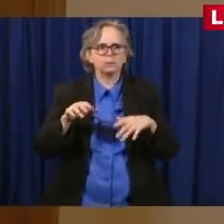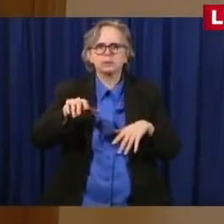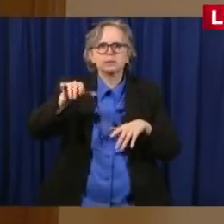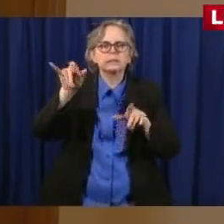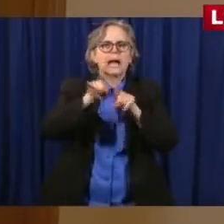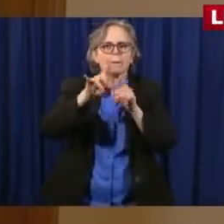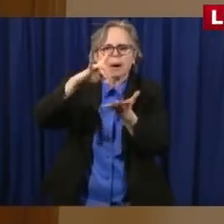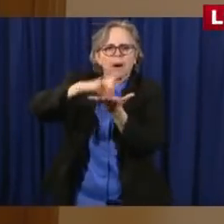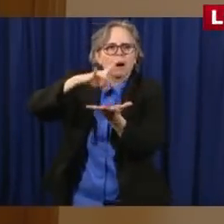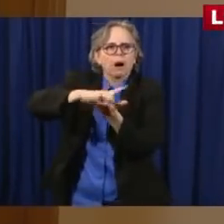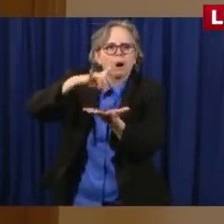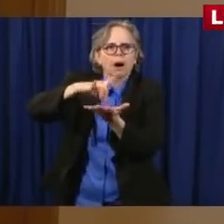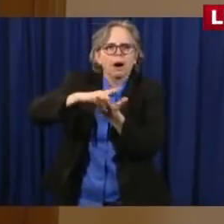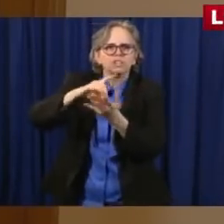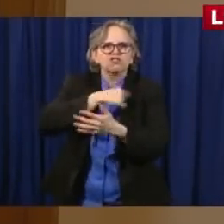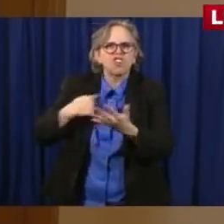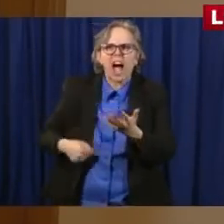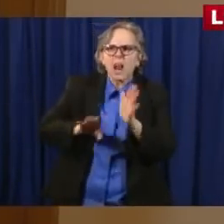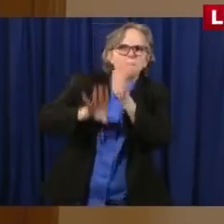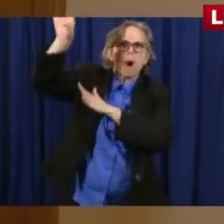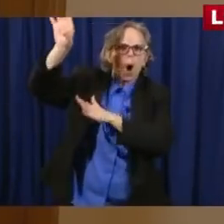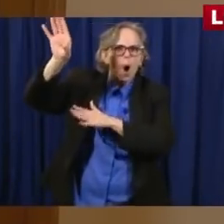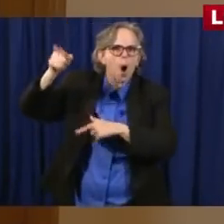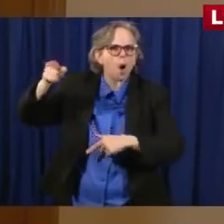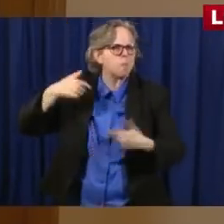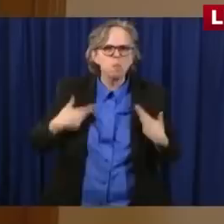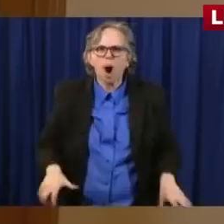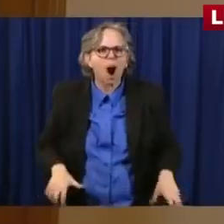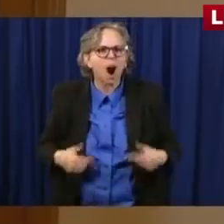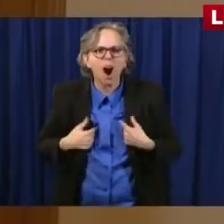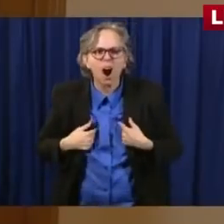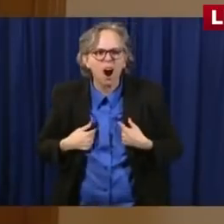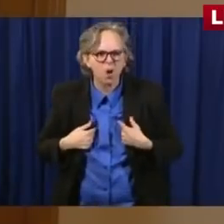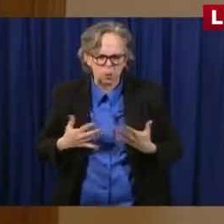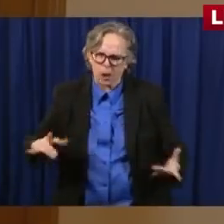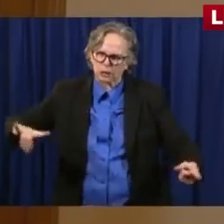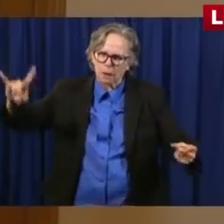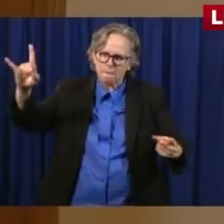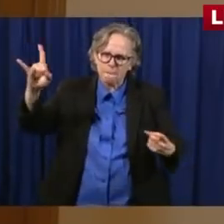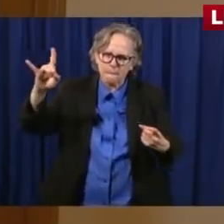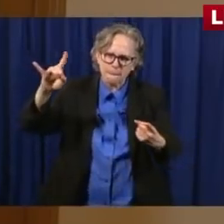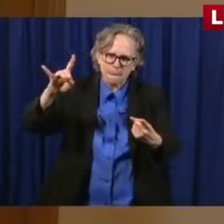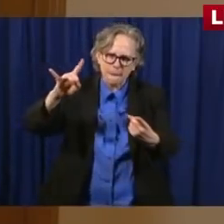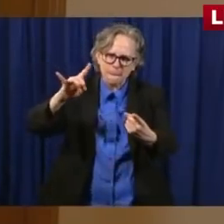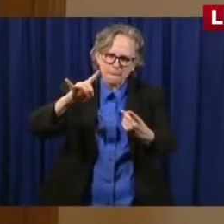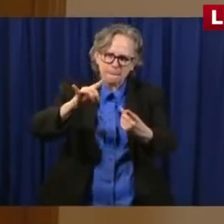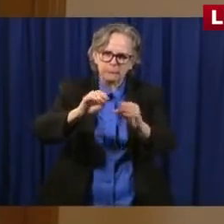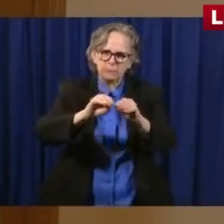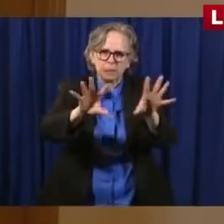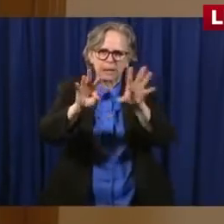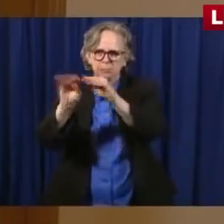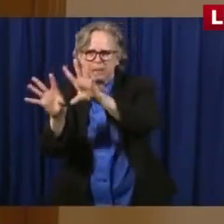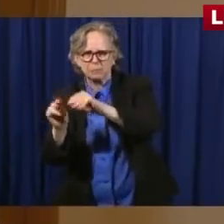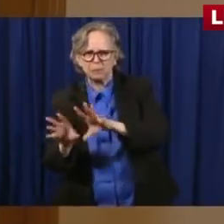THAT IS WHAT WE DID NOT WANT. WE DID NOT WANT TO BE WUHAN.